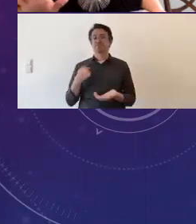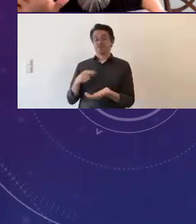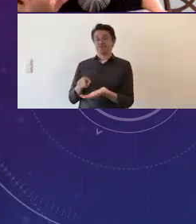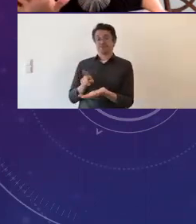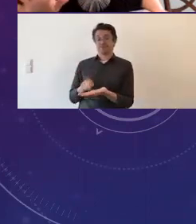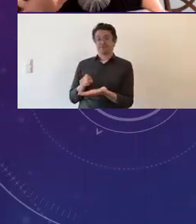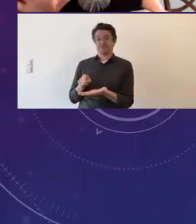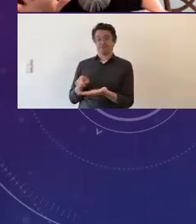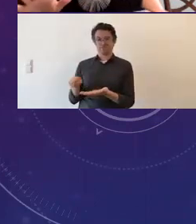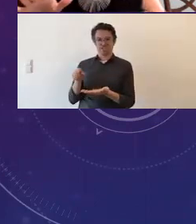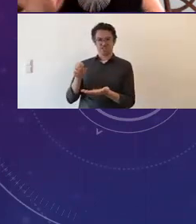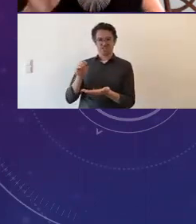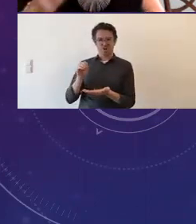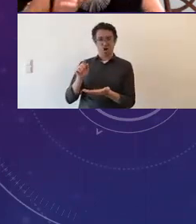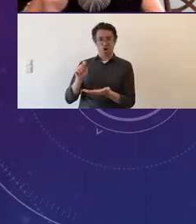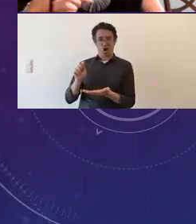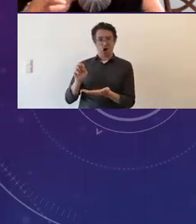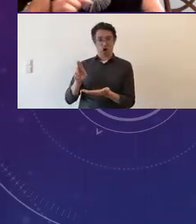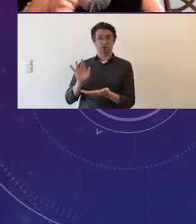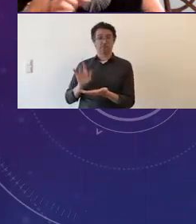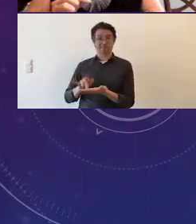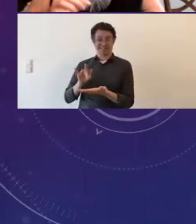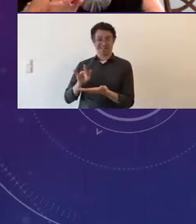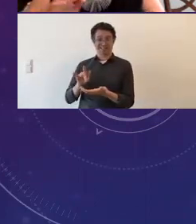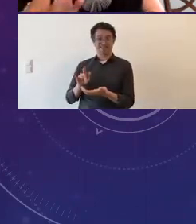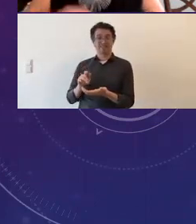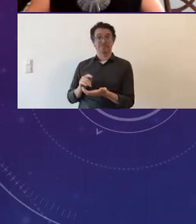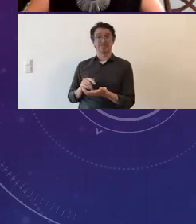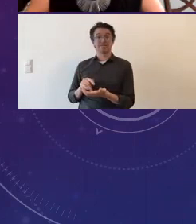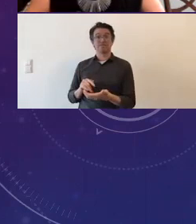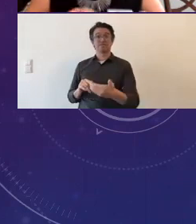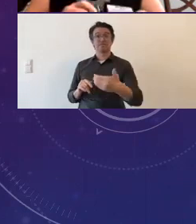people are saying why this is the better app than something say like Microsoft